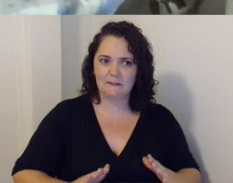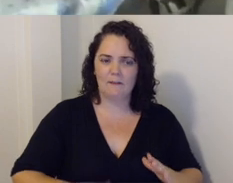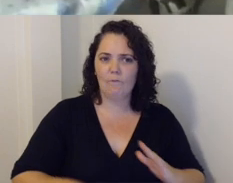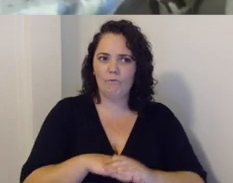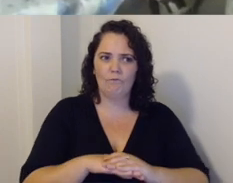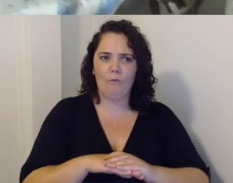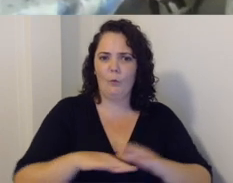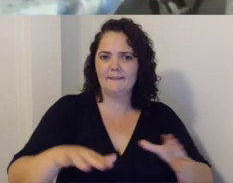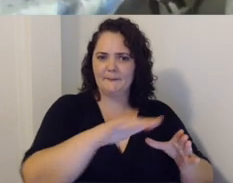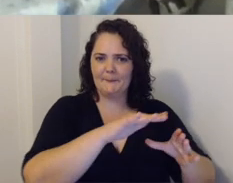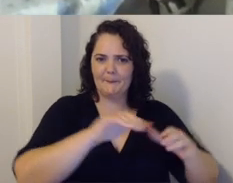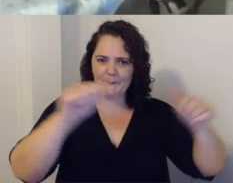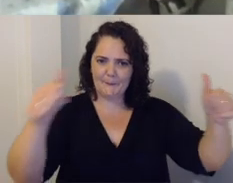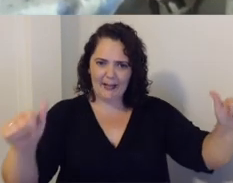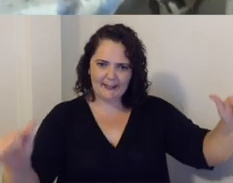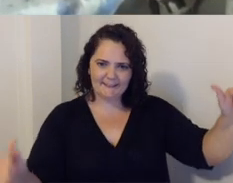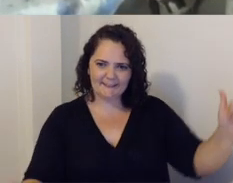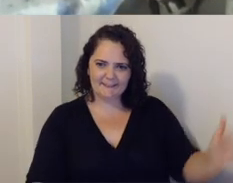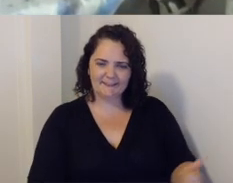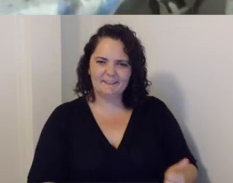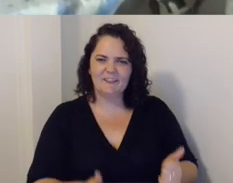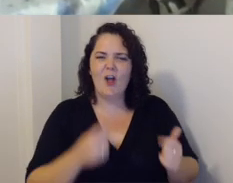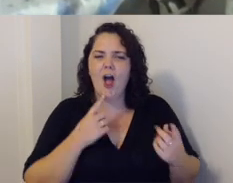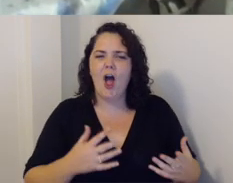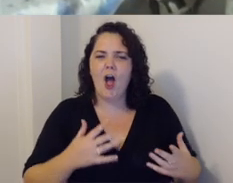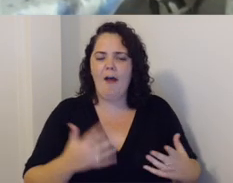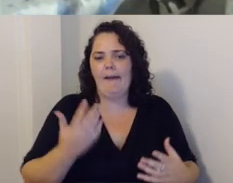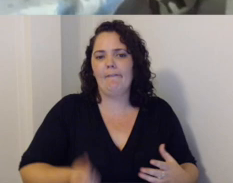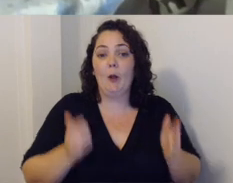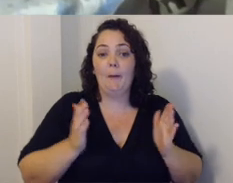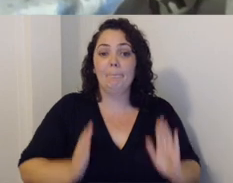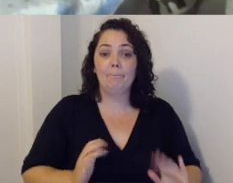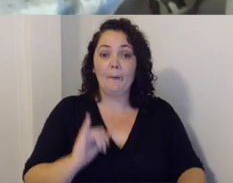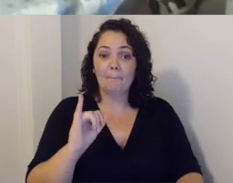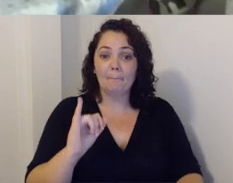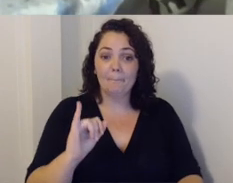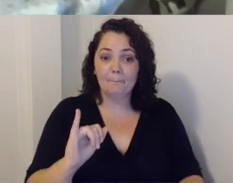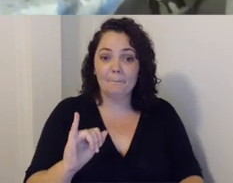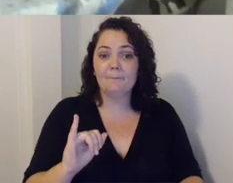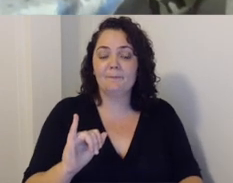life drawing what we wind up with is this kind of white void of space and the body just sort of um